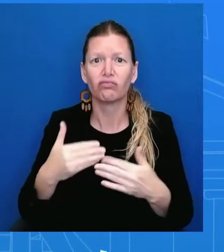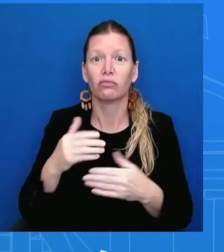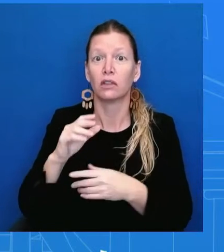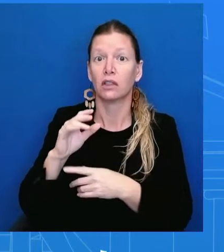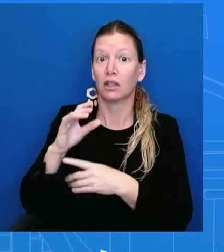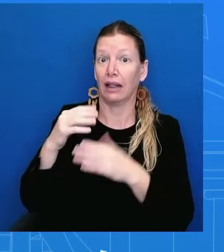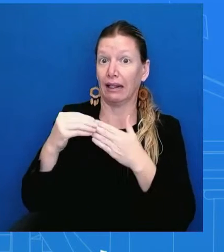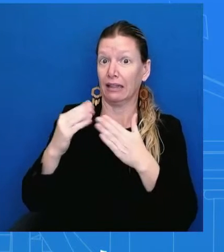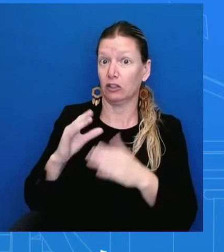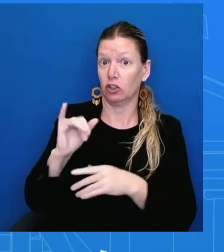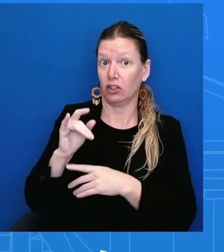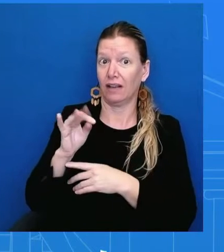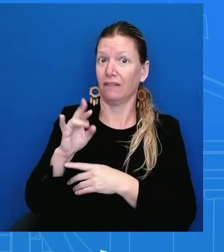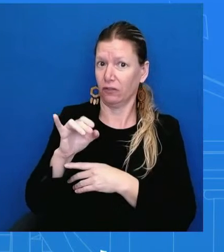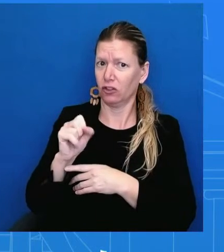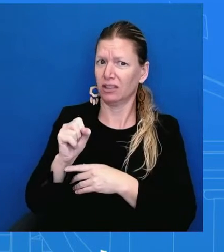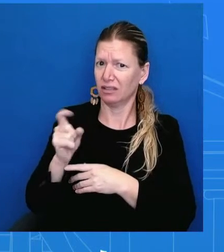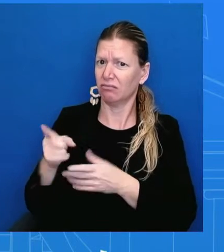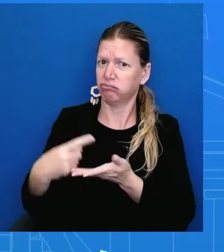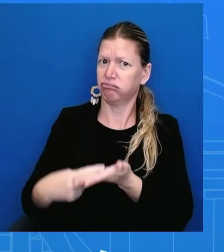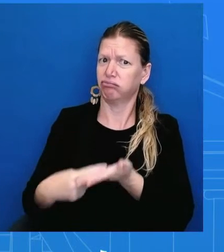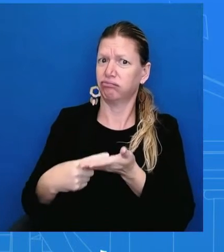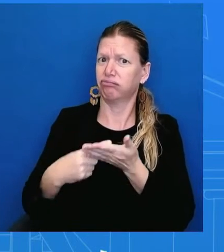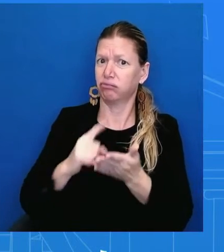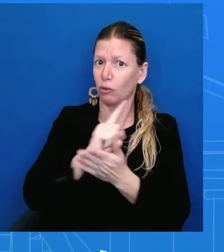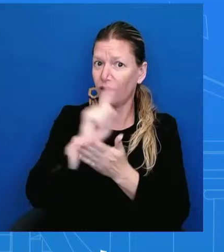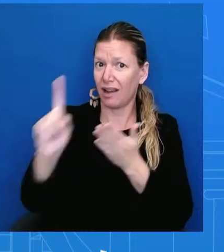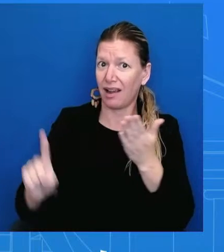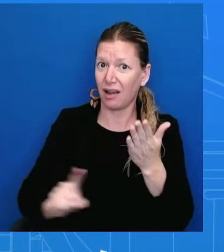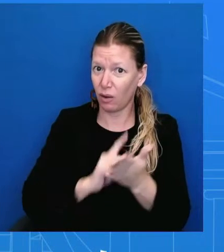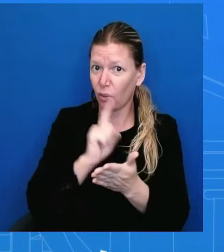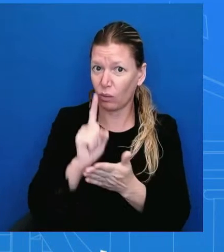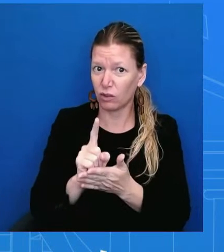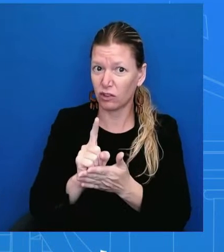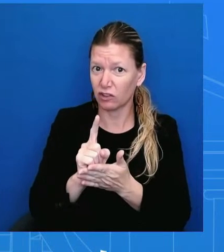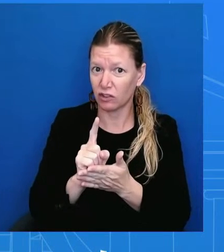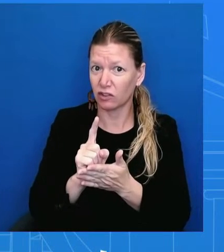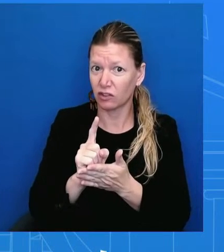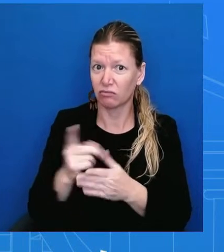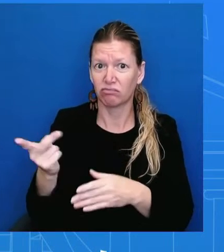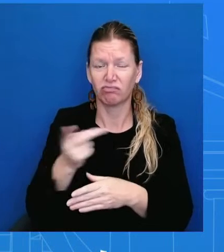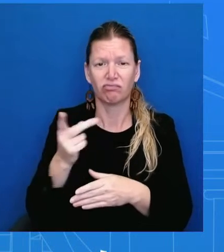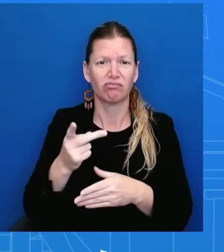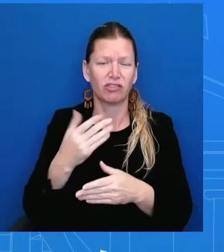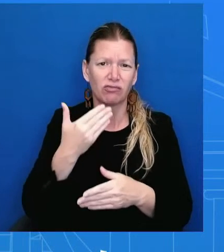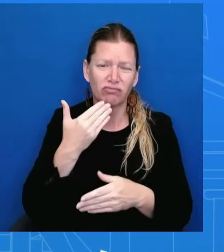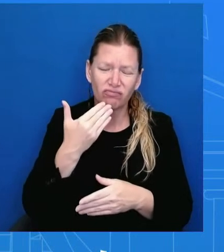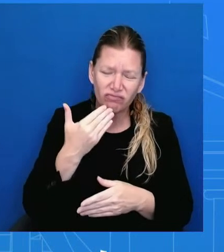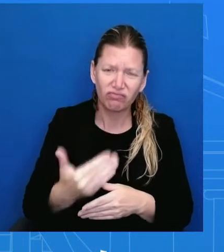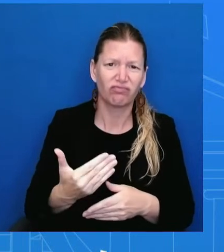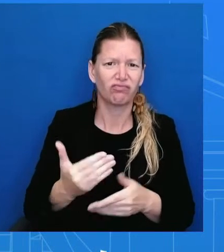He said how much they had a -- a very, very good conversation. The president saw Congresswoman Dean,